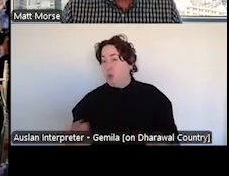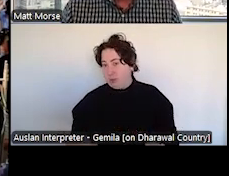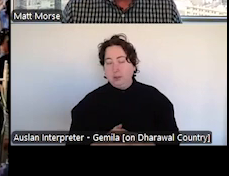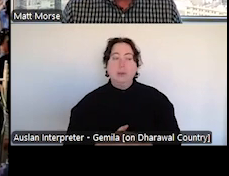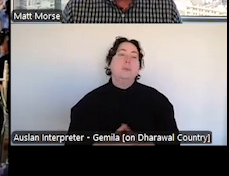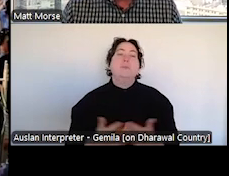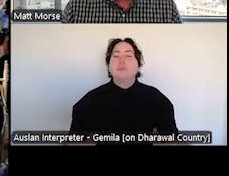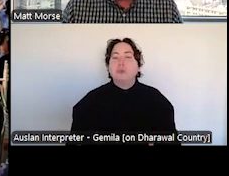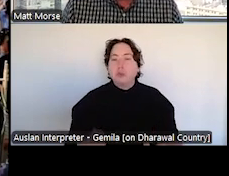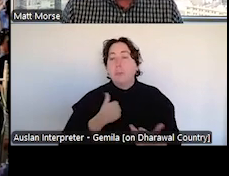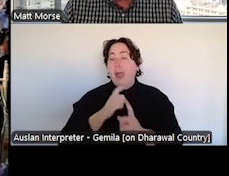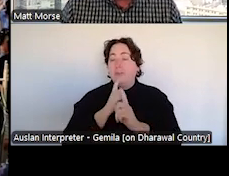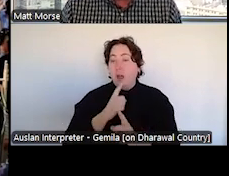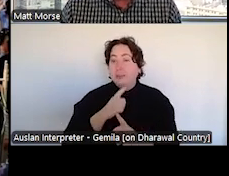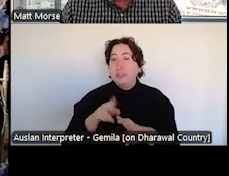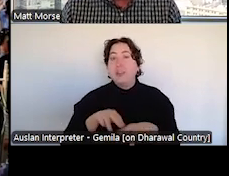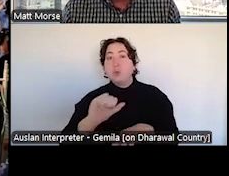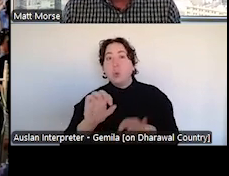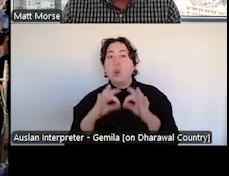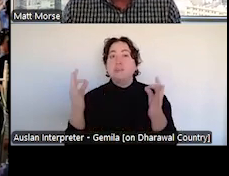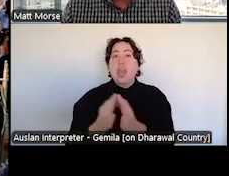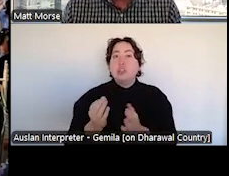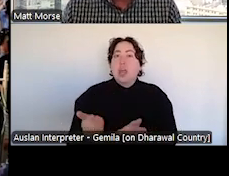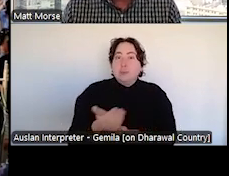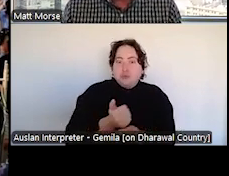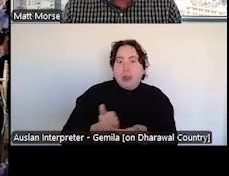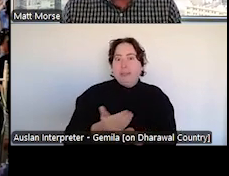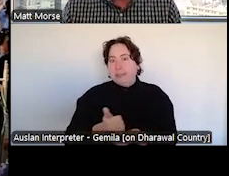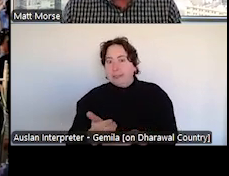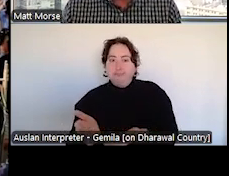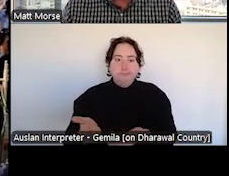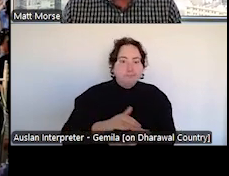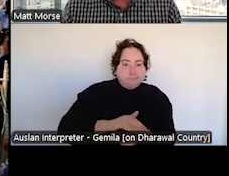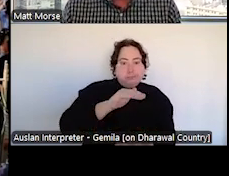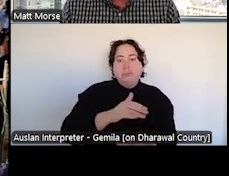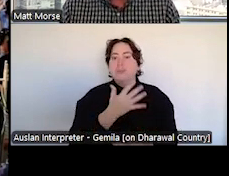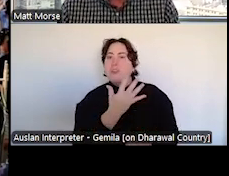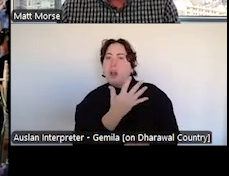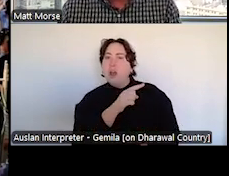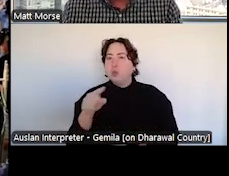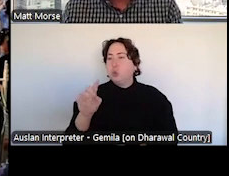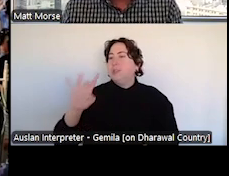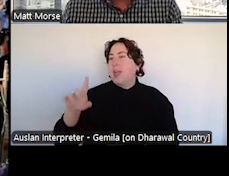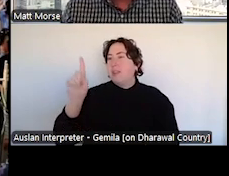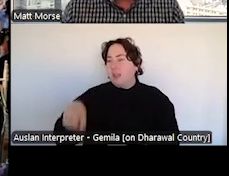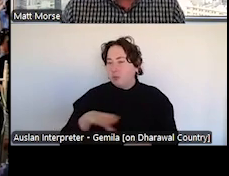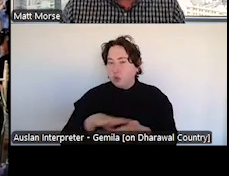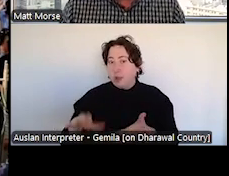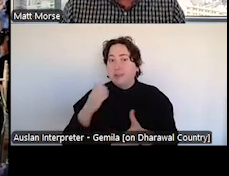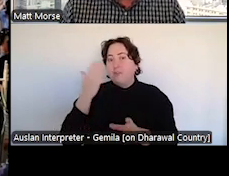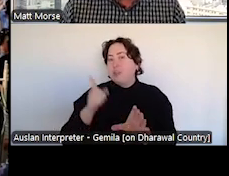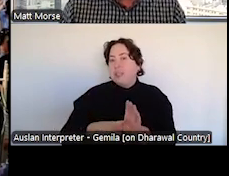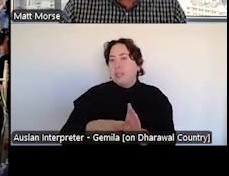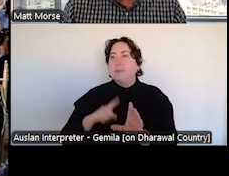has been raising roughly 5 or $10,000 per year for the last three years,